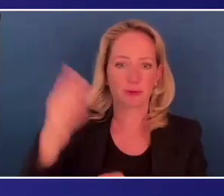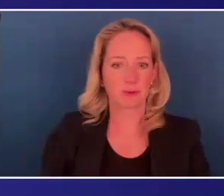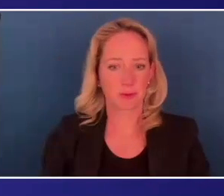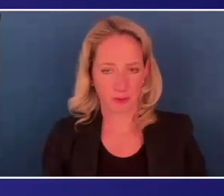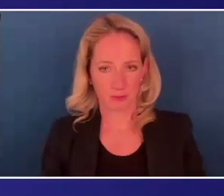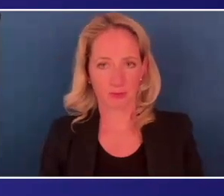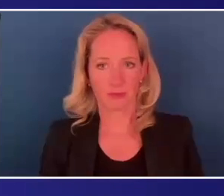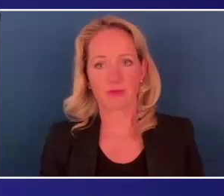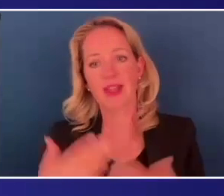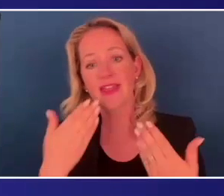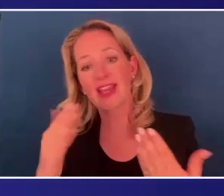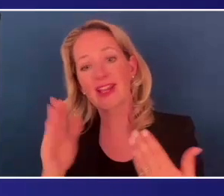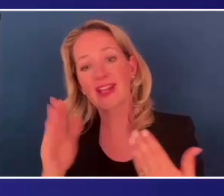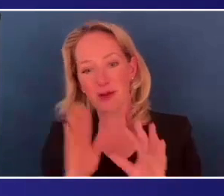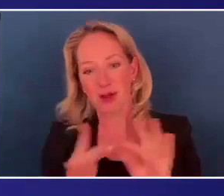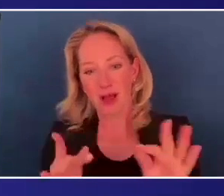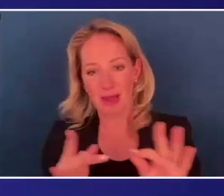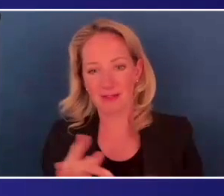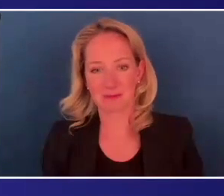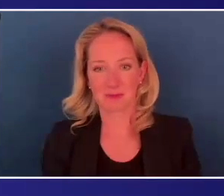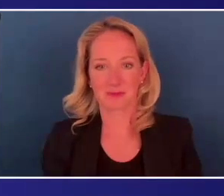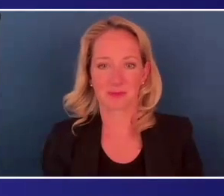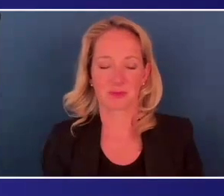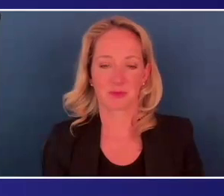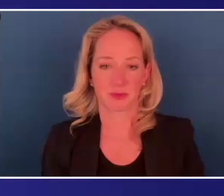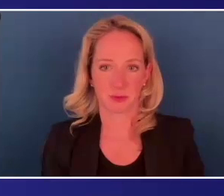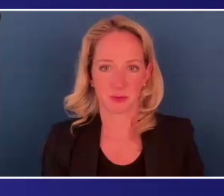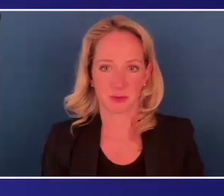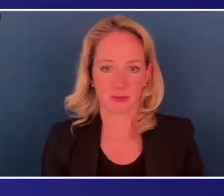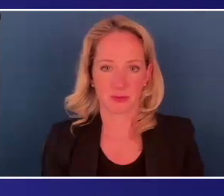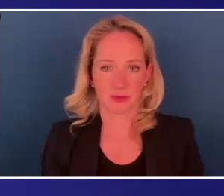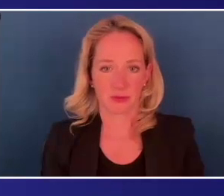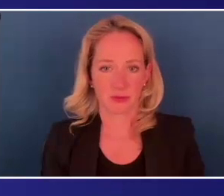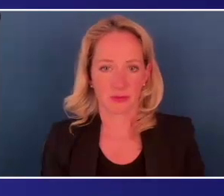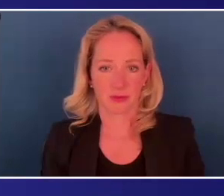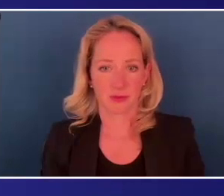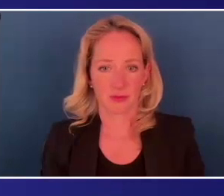Thank you for your comments.